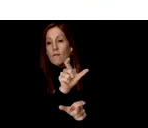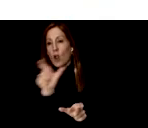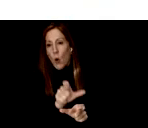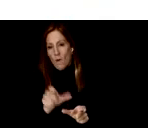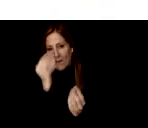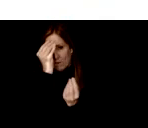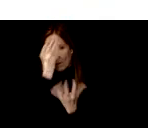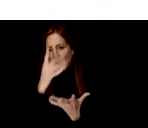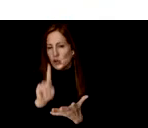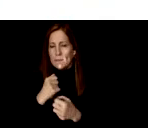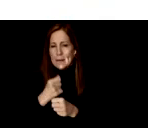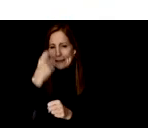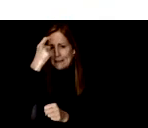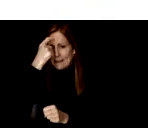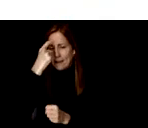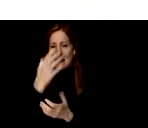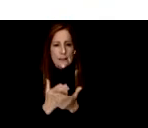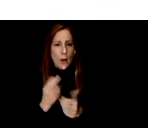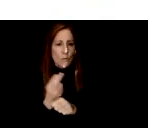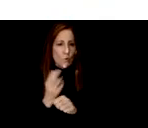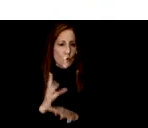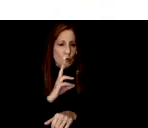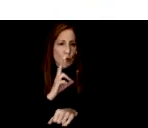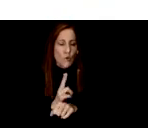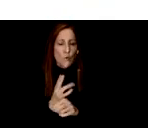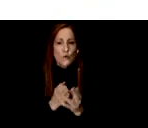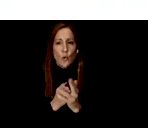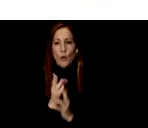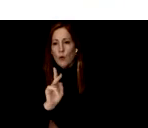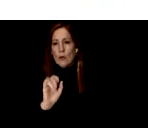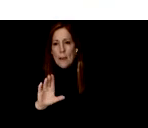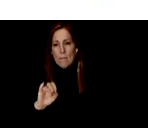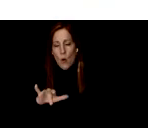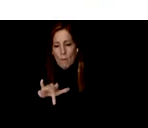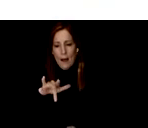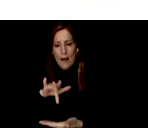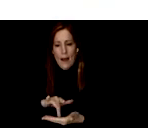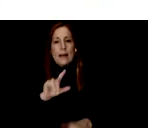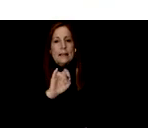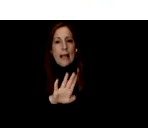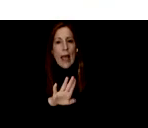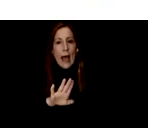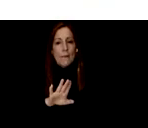Some users will access content through the use of a keyboard by pressing the tab or arrow keys or